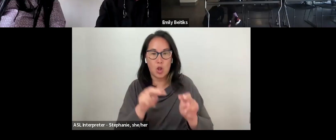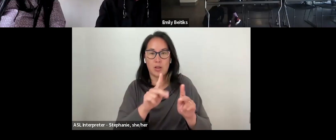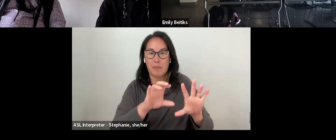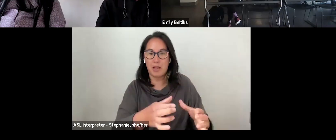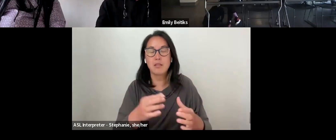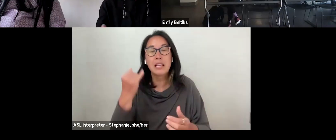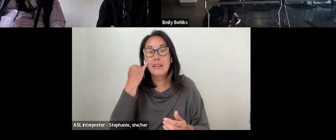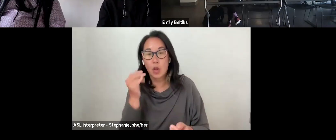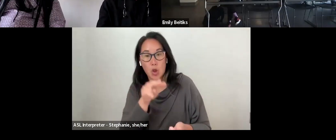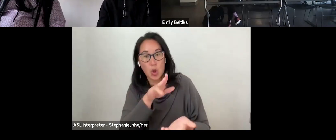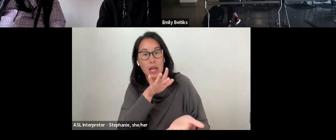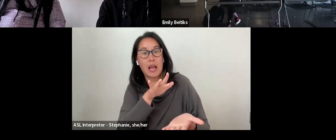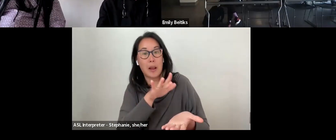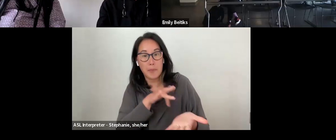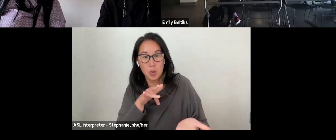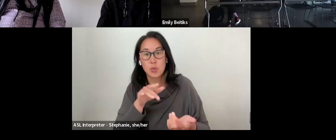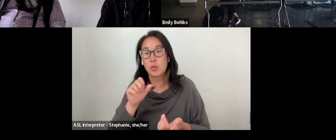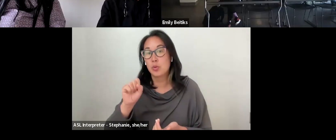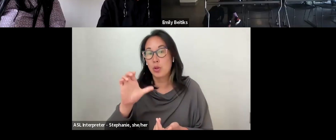and a scandal, that is vulnerable in some way.